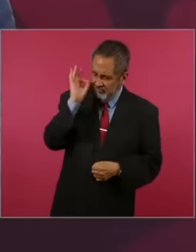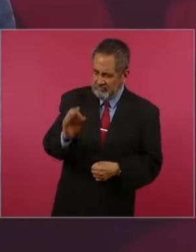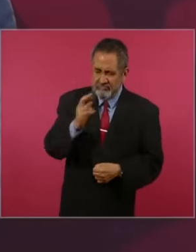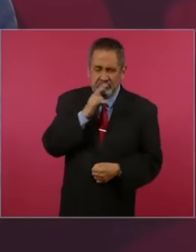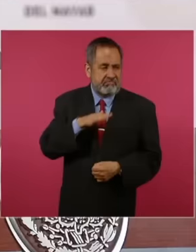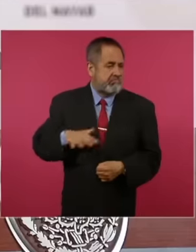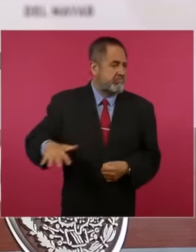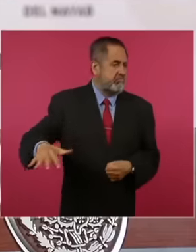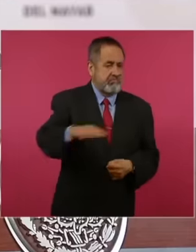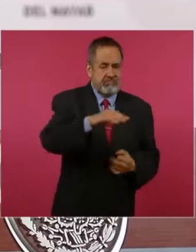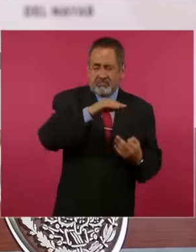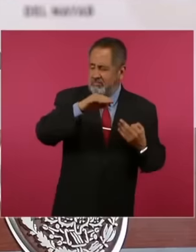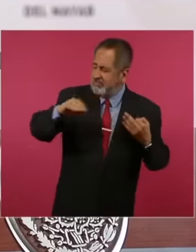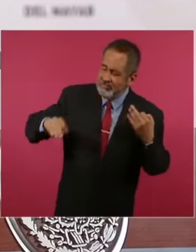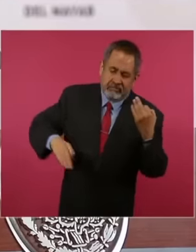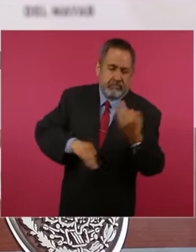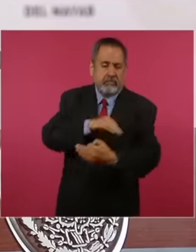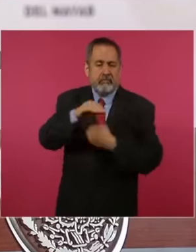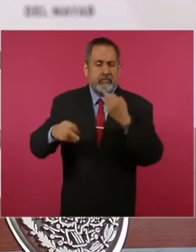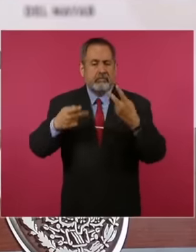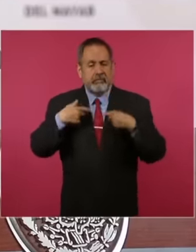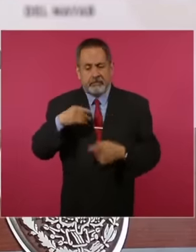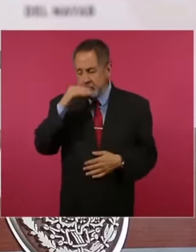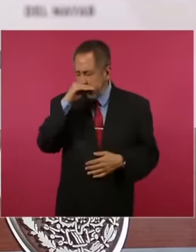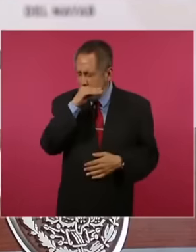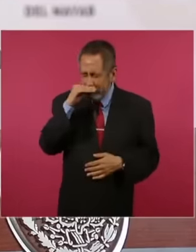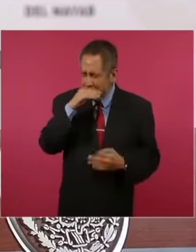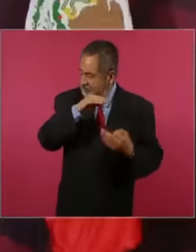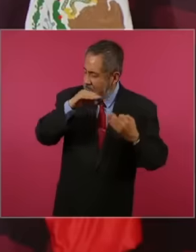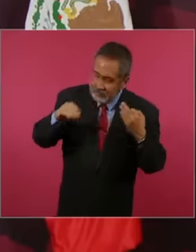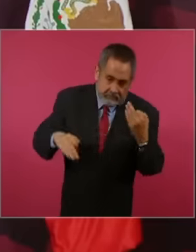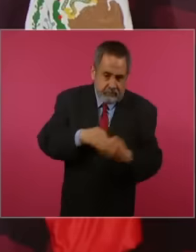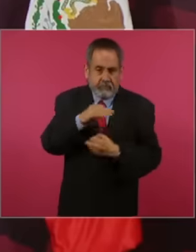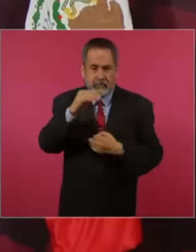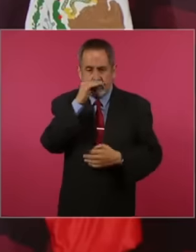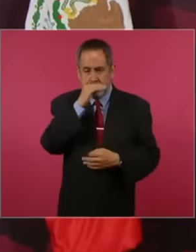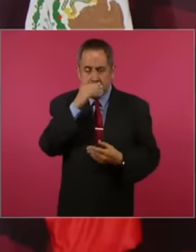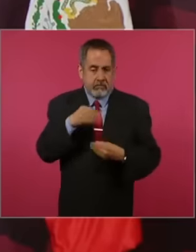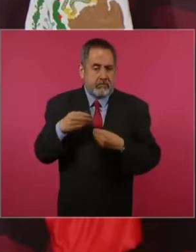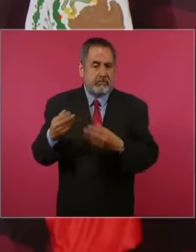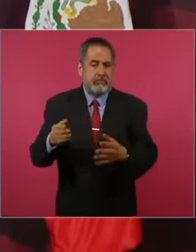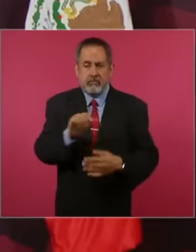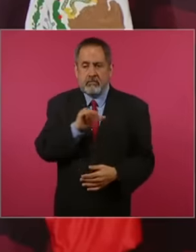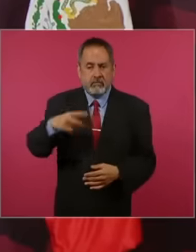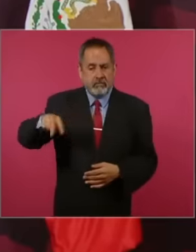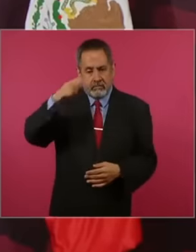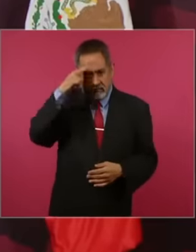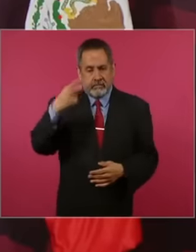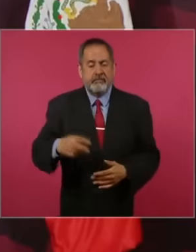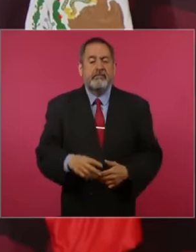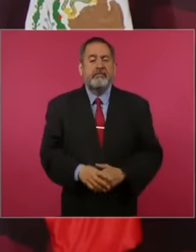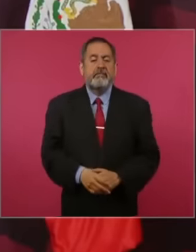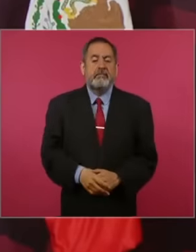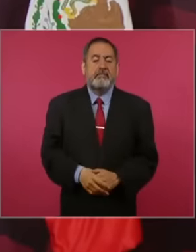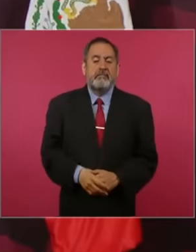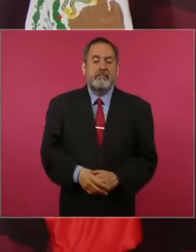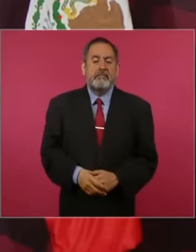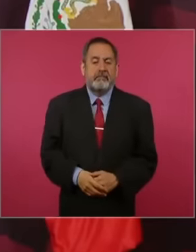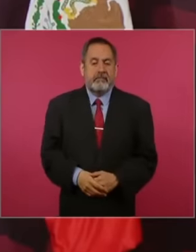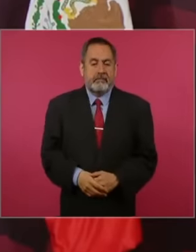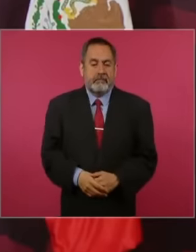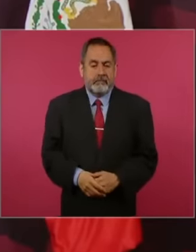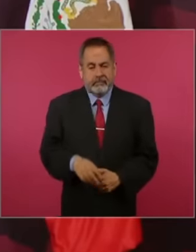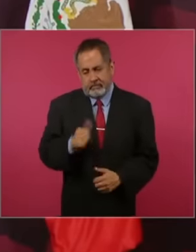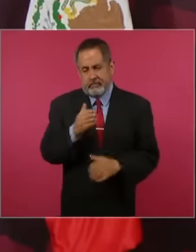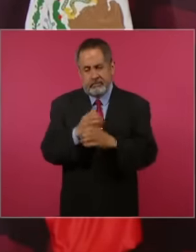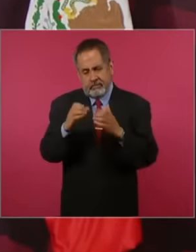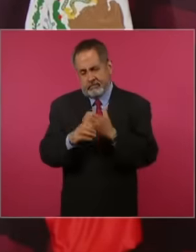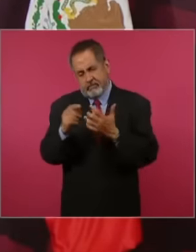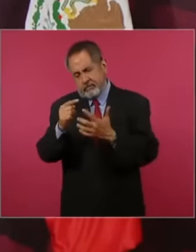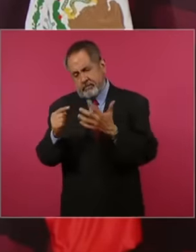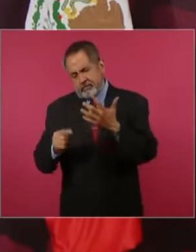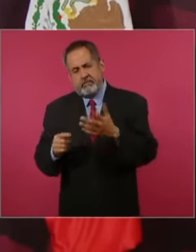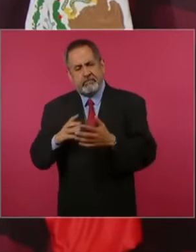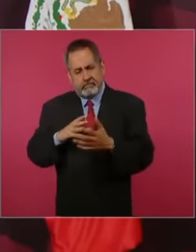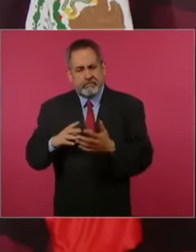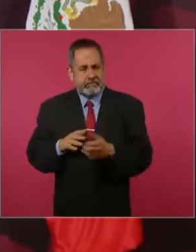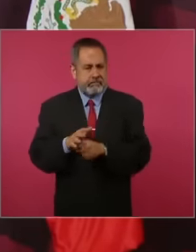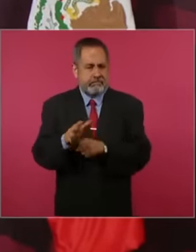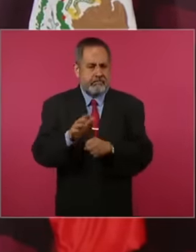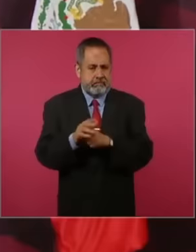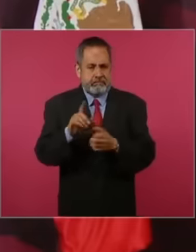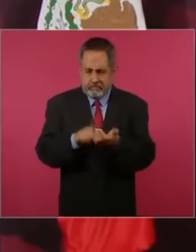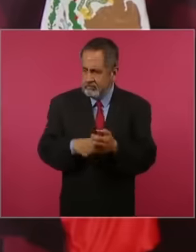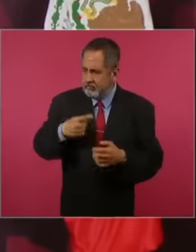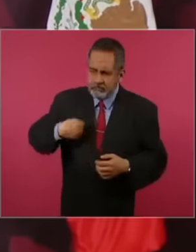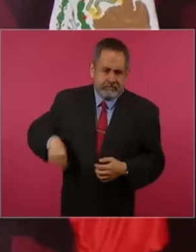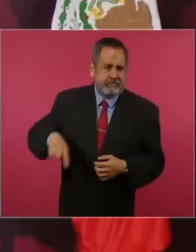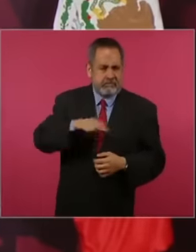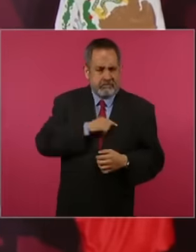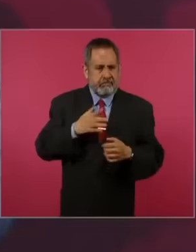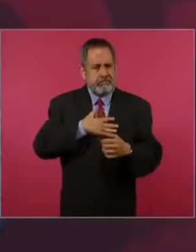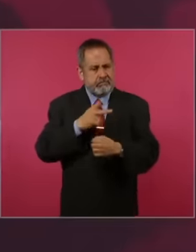That is to say for all Mexicans and other things Well, what does our beloved